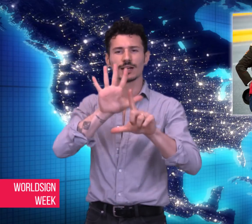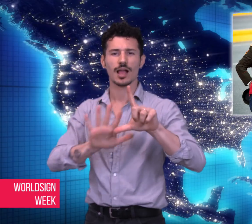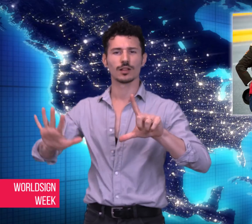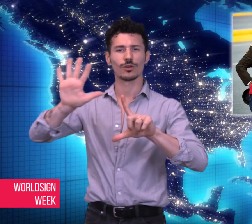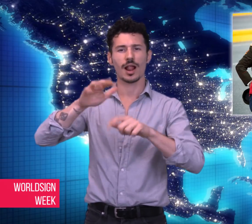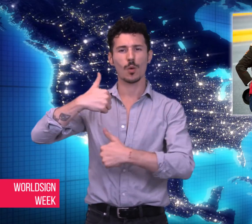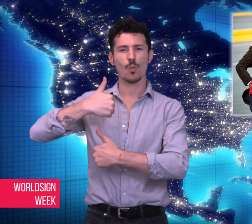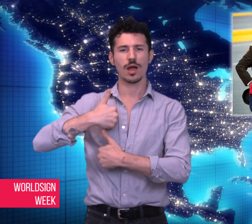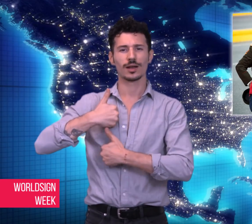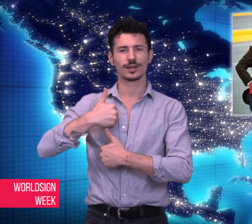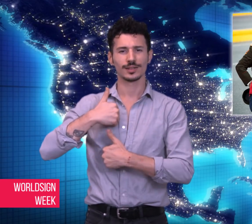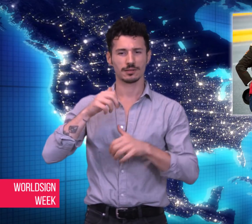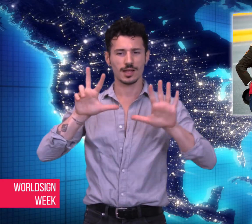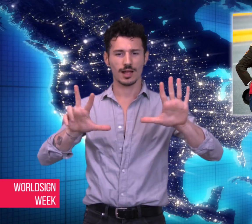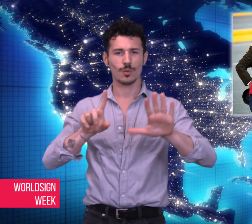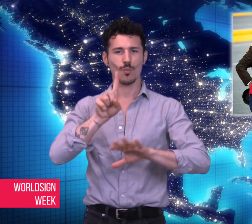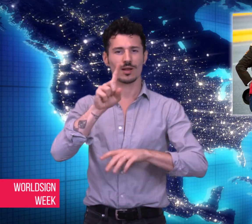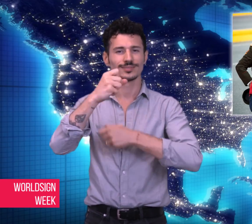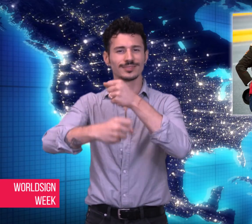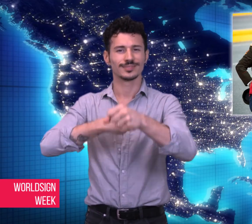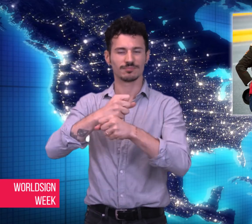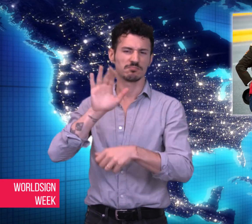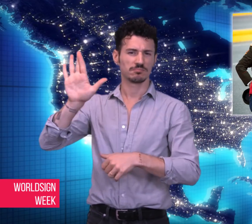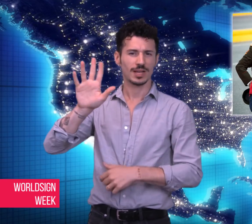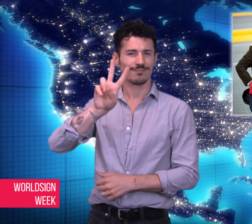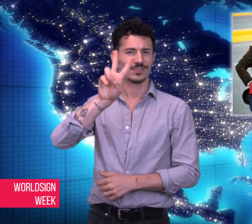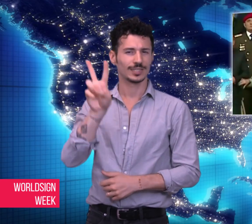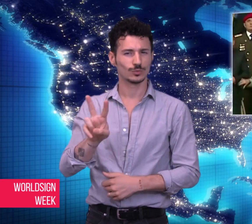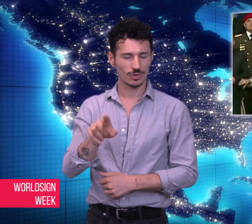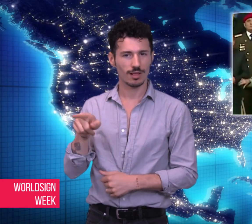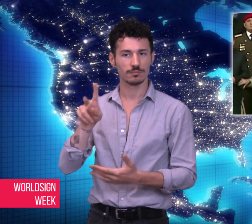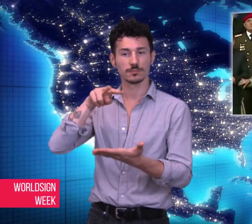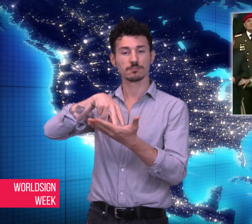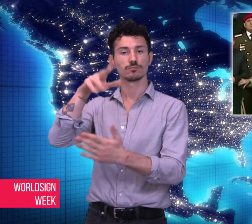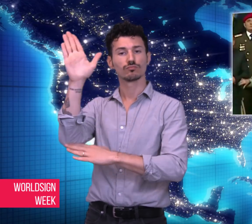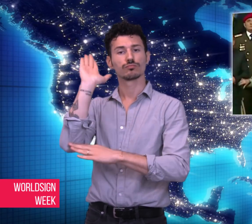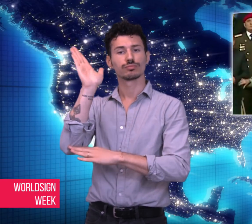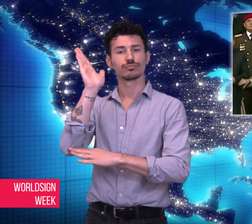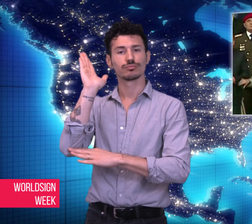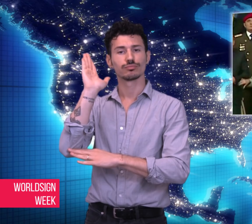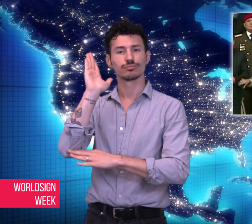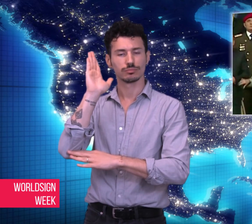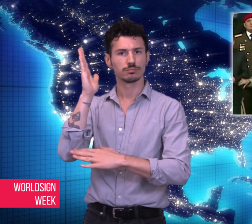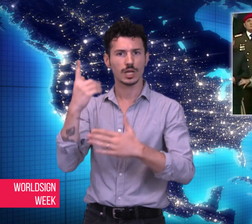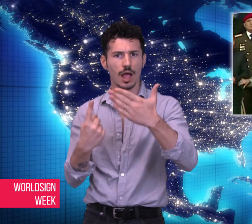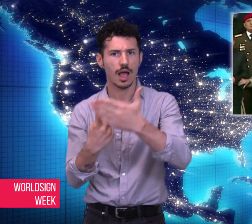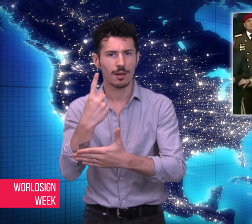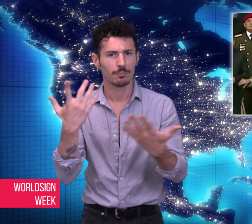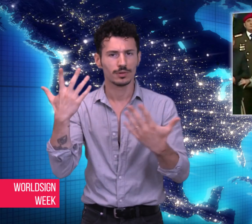81st anniversary celebrations in Caracas, Venezuela. Maduro and his